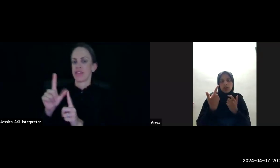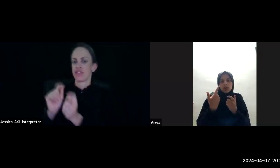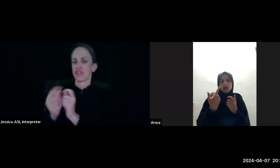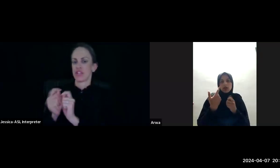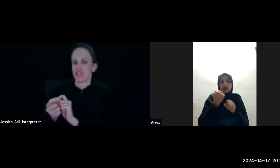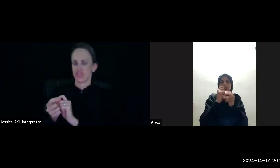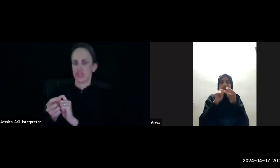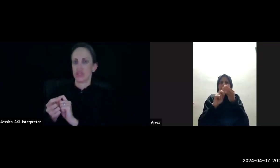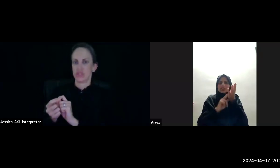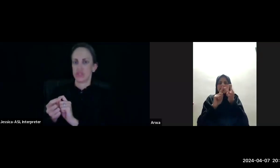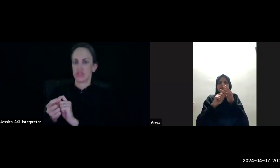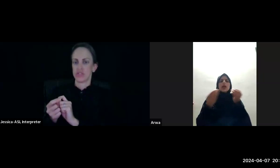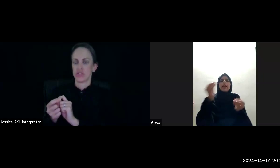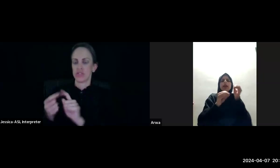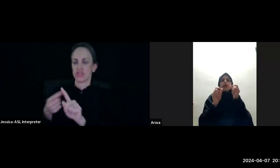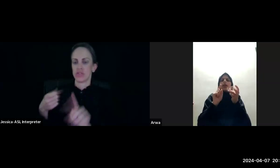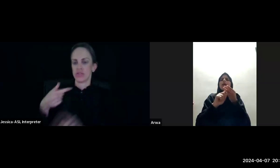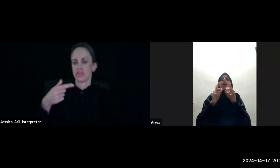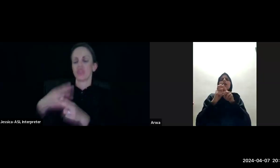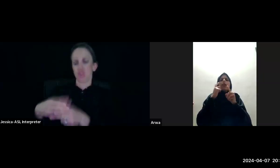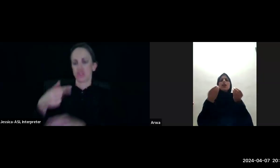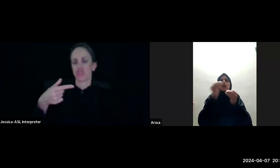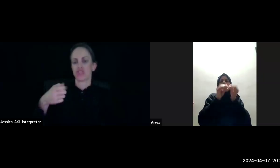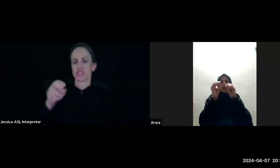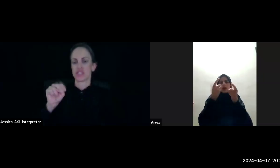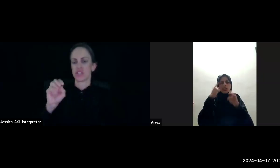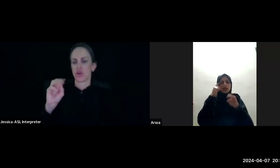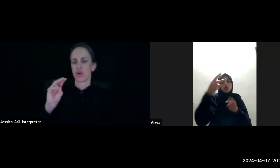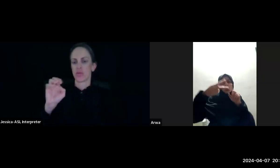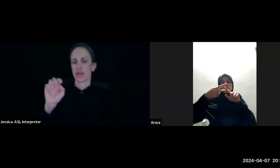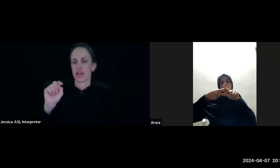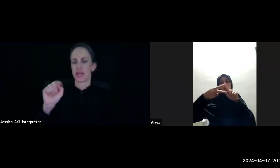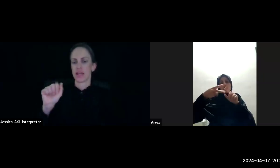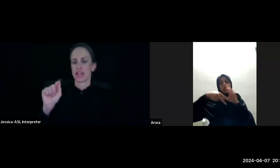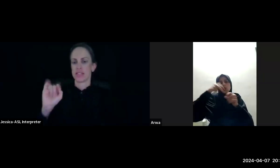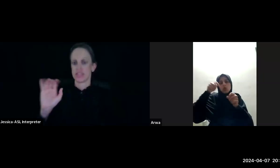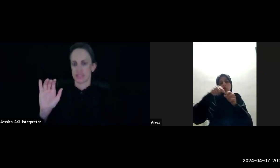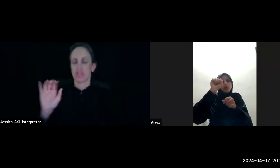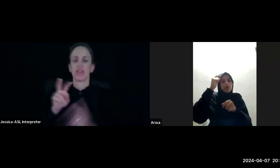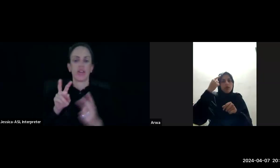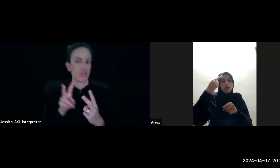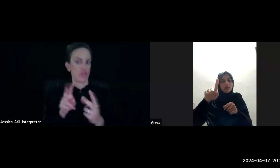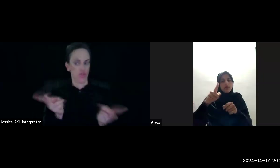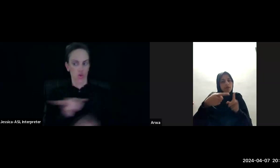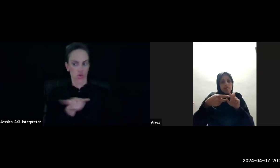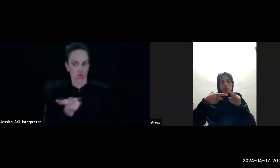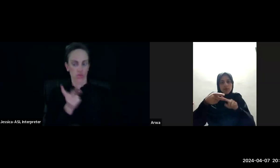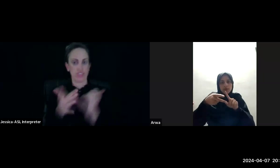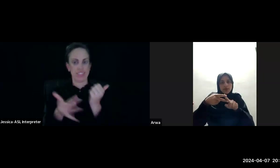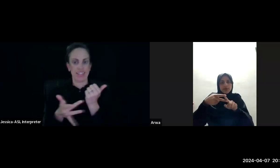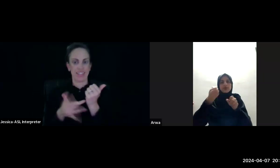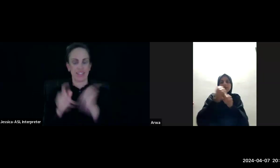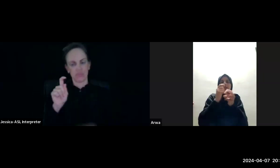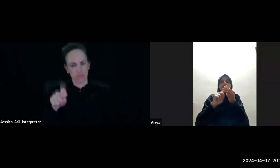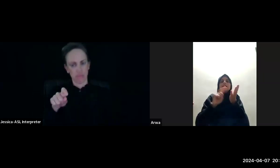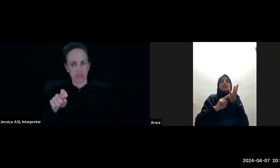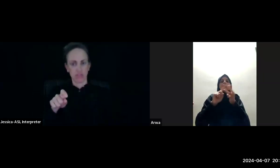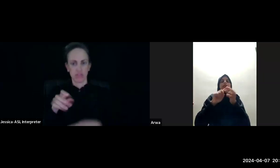genome editing. and these these two techniques are quite robustly done. and Gene replacement therapy